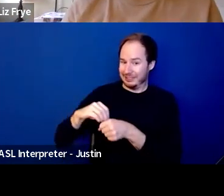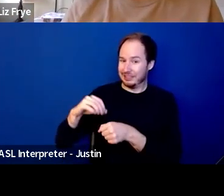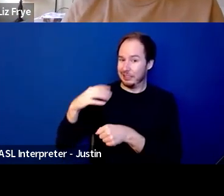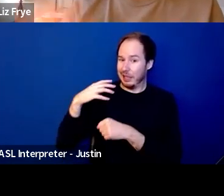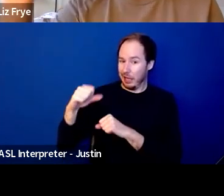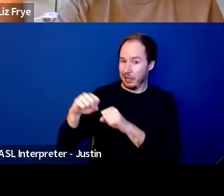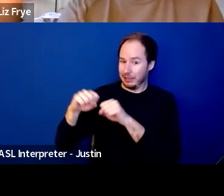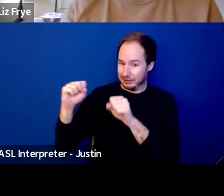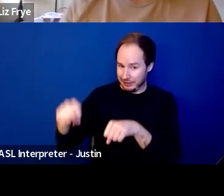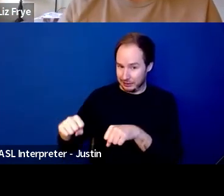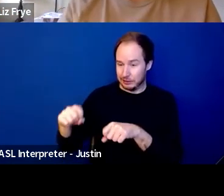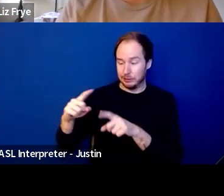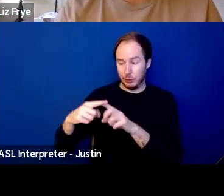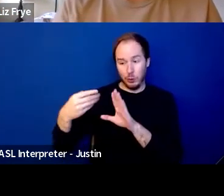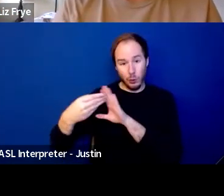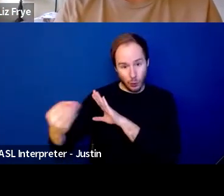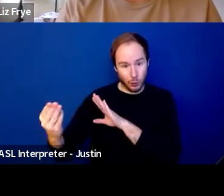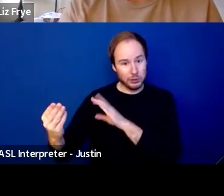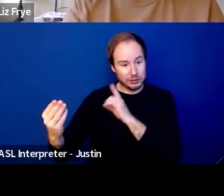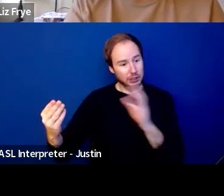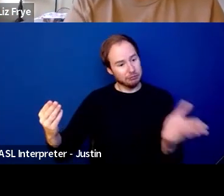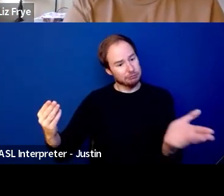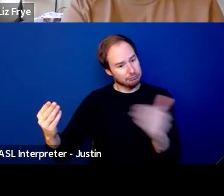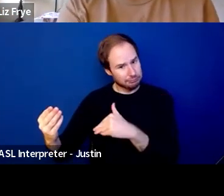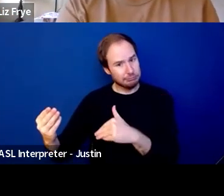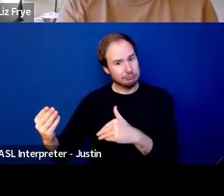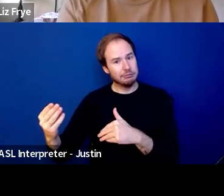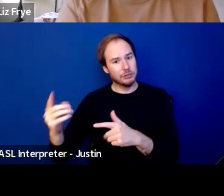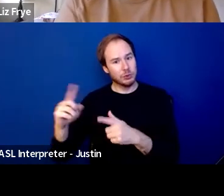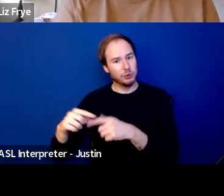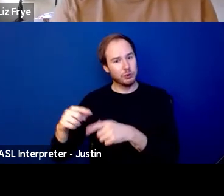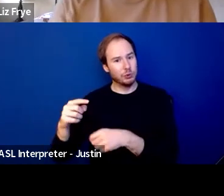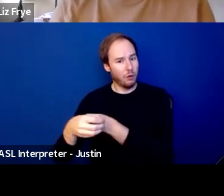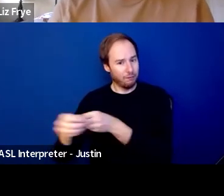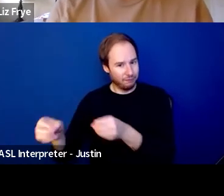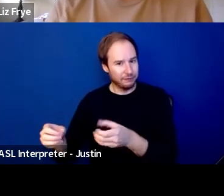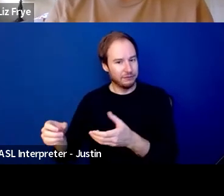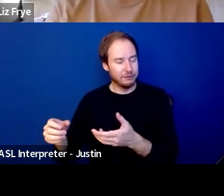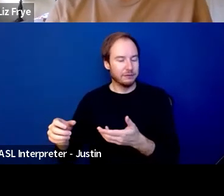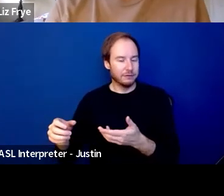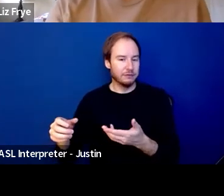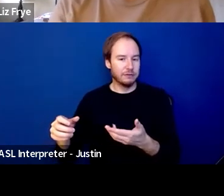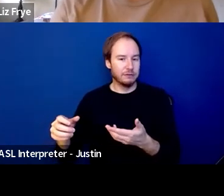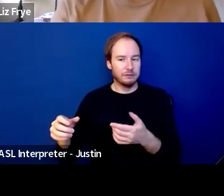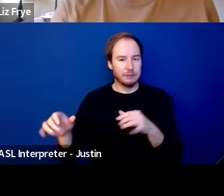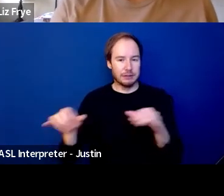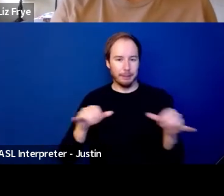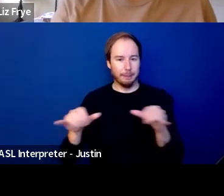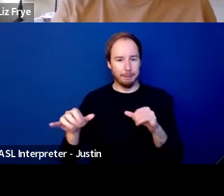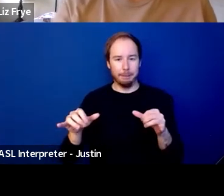the door and saying hi to the people who are coming in off the street. And so a lot of times,